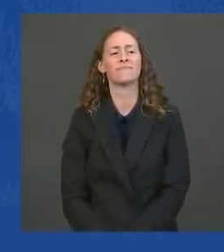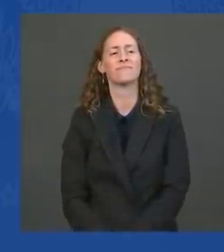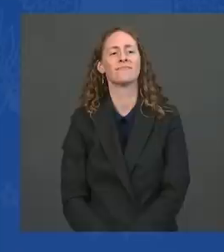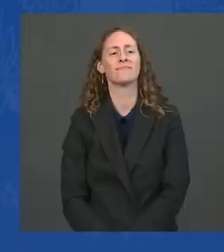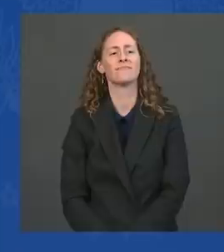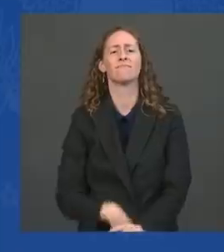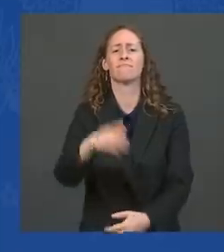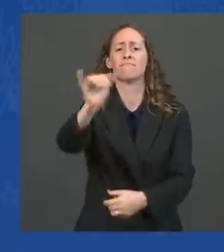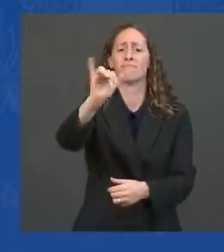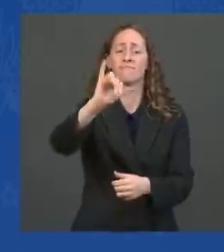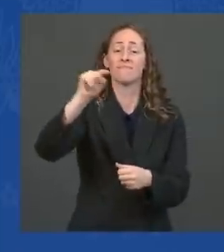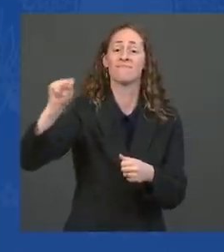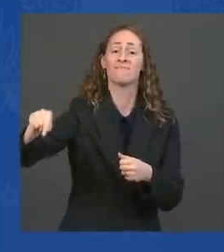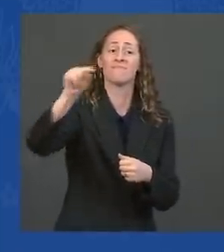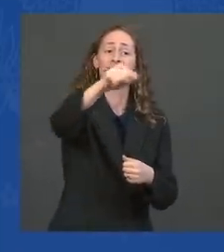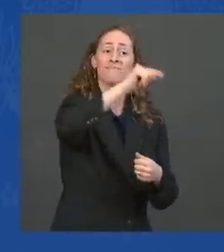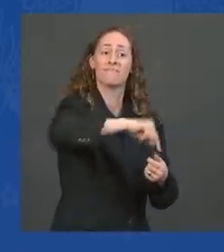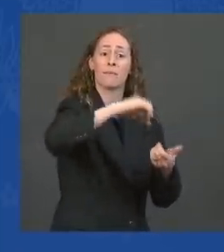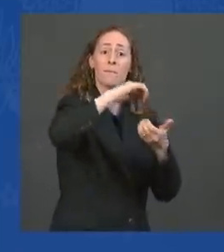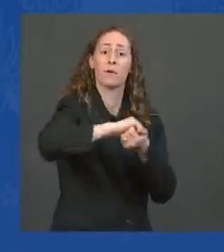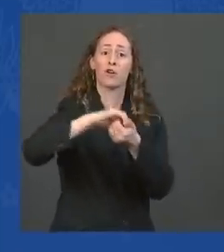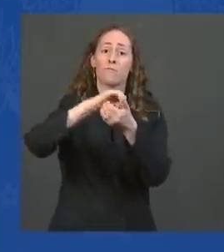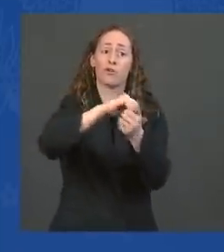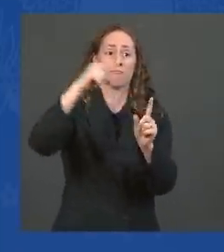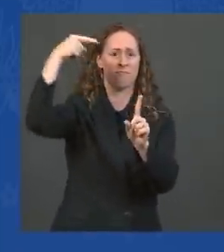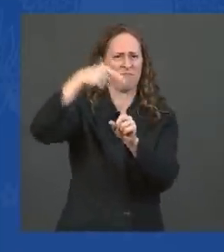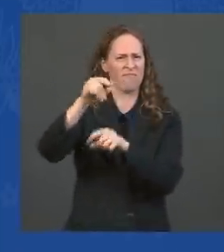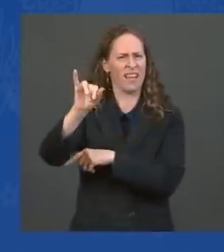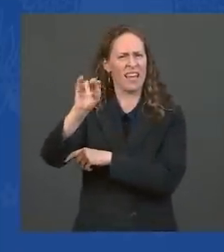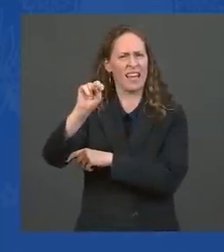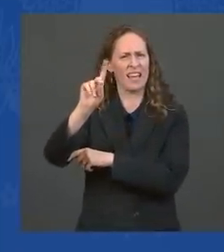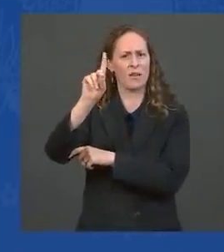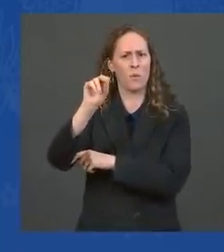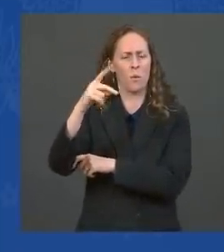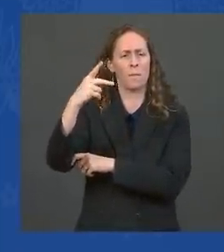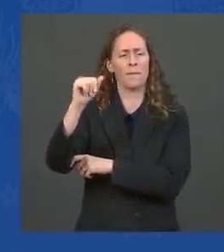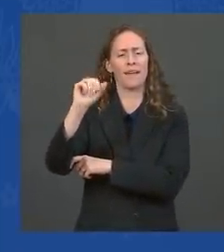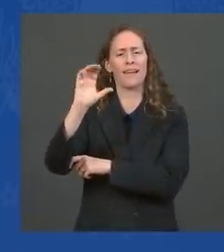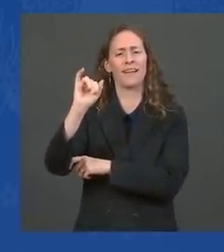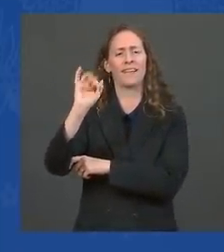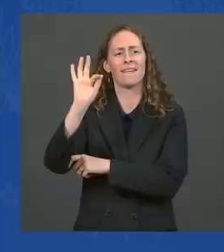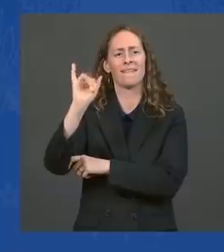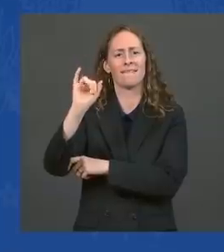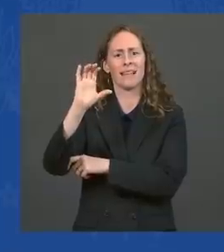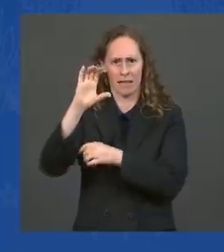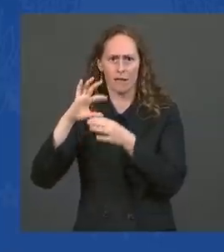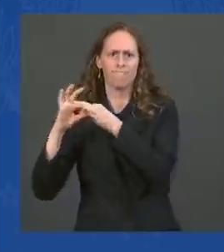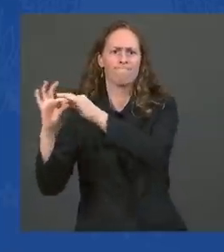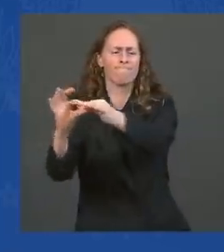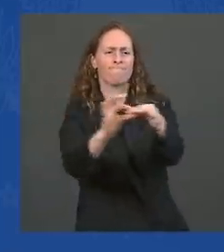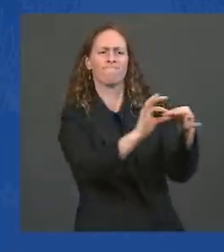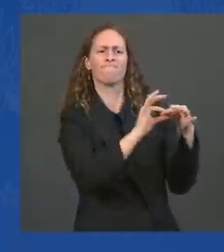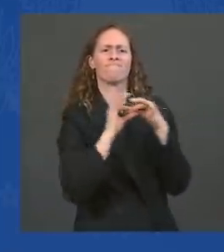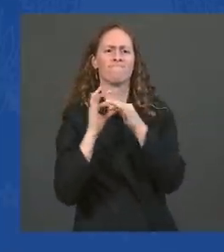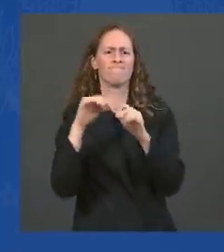in the Indo-Pacific region: ANZUS; our ASEAN friends; our bilateral strategic partners, the Quad;